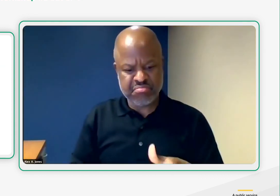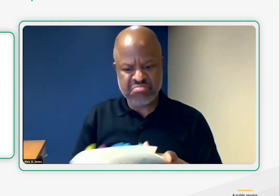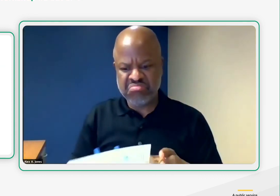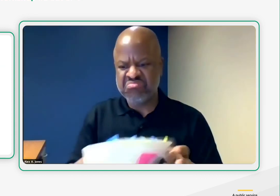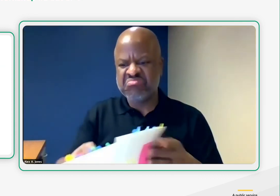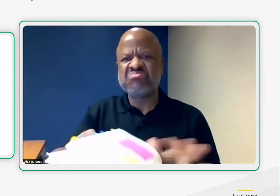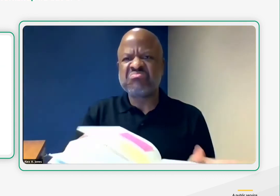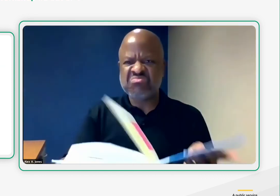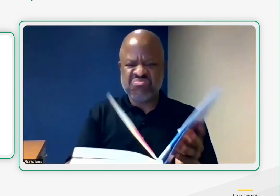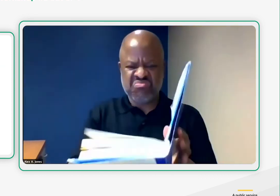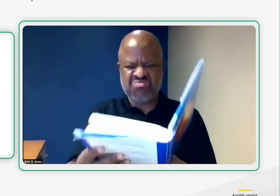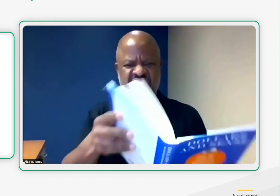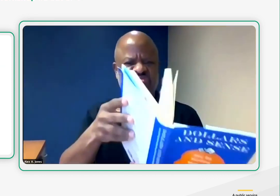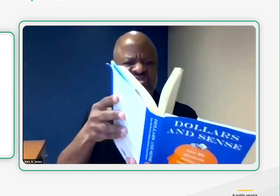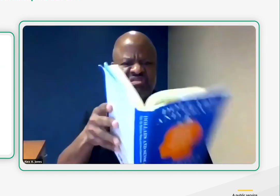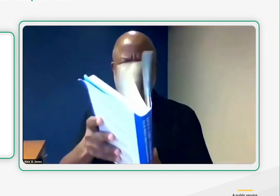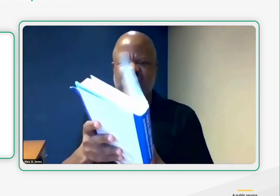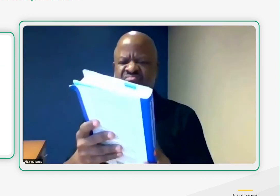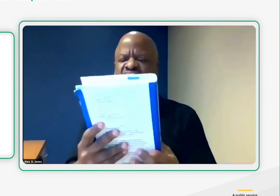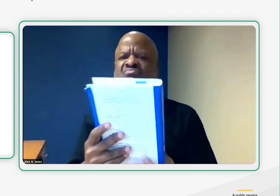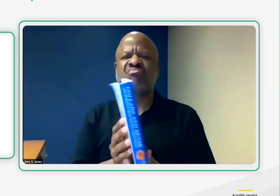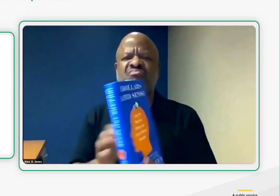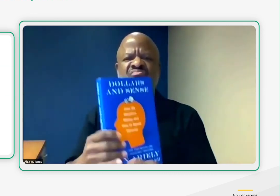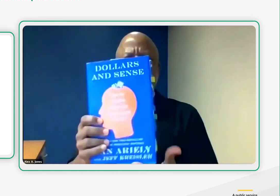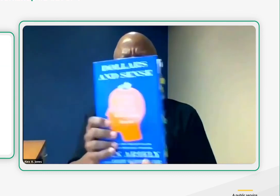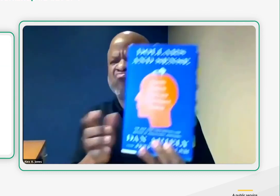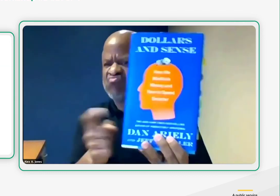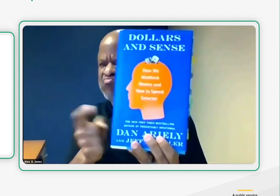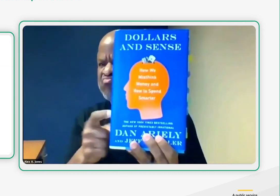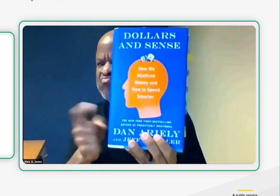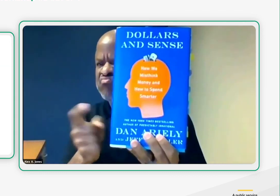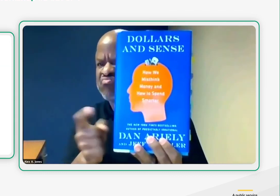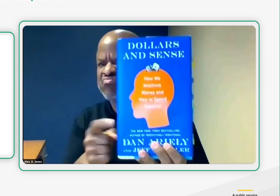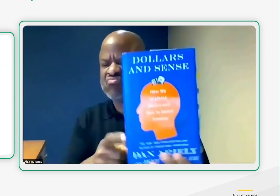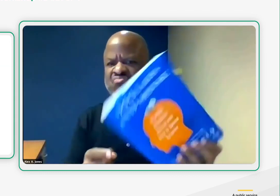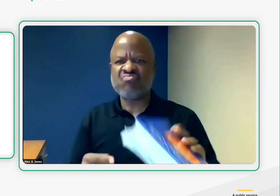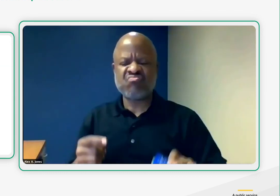Yep, this book is the way to go.